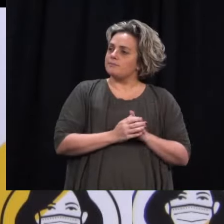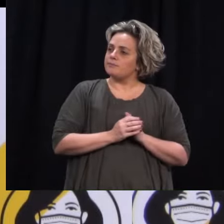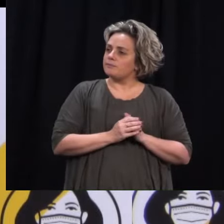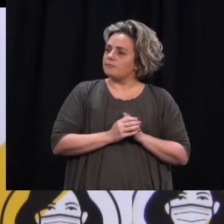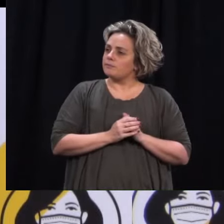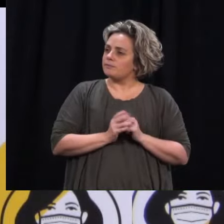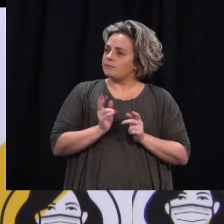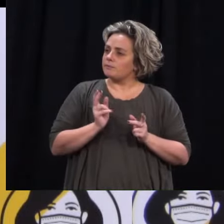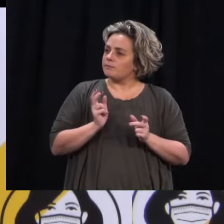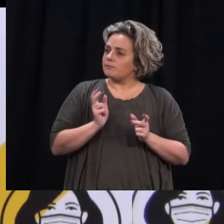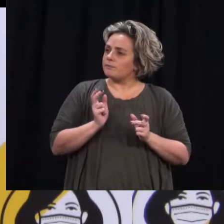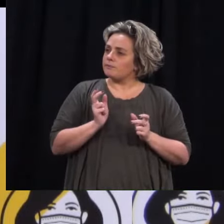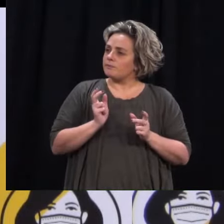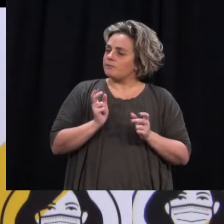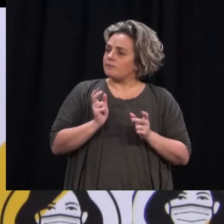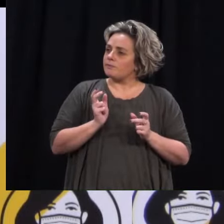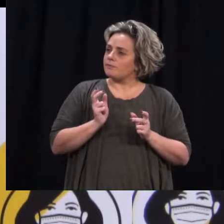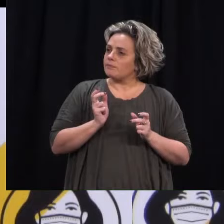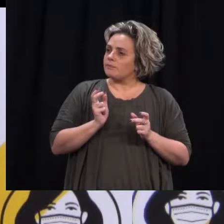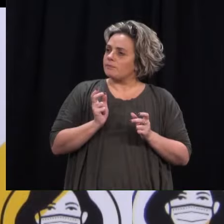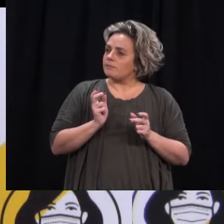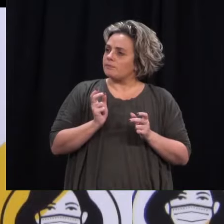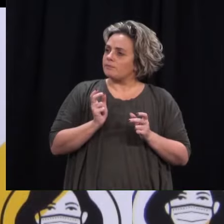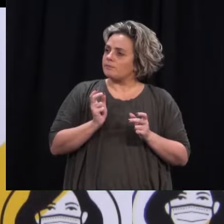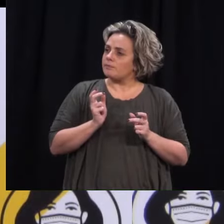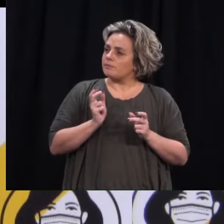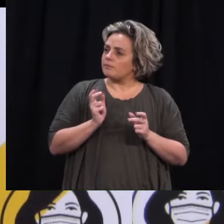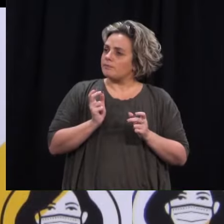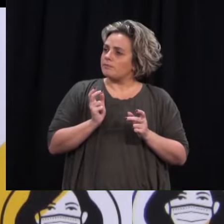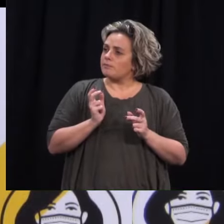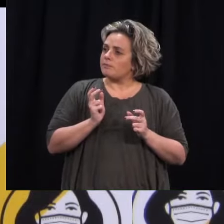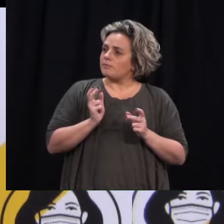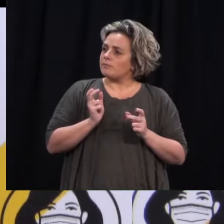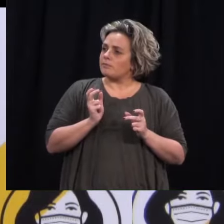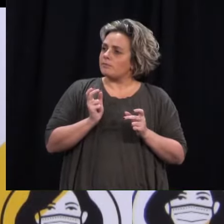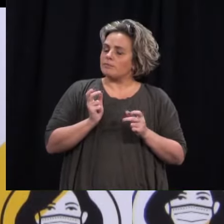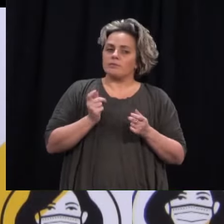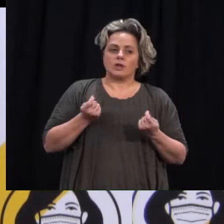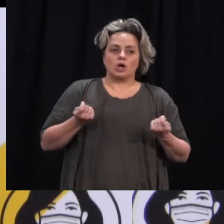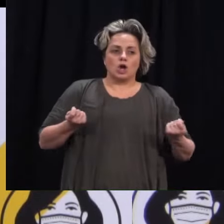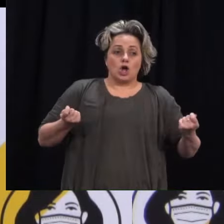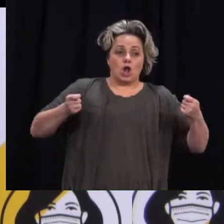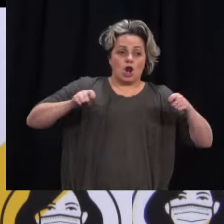back and then we will take a couple more. Dr Bloomfield, I have a